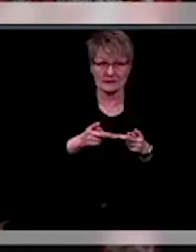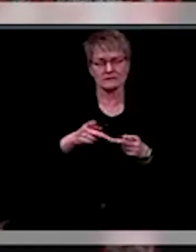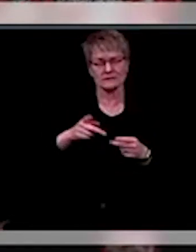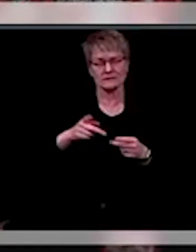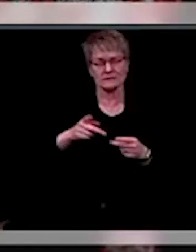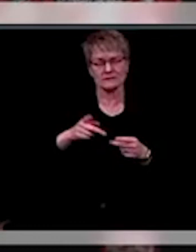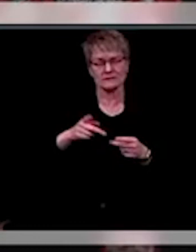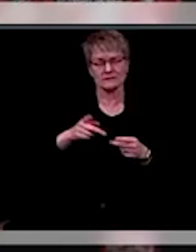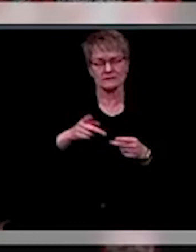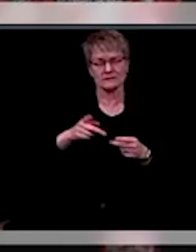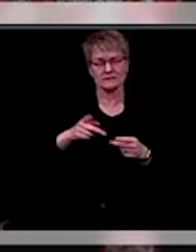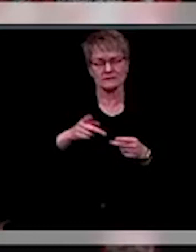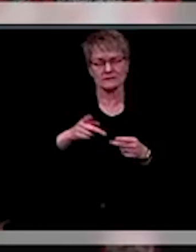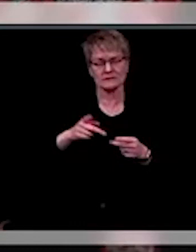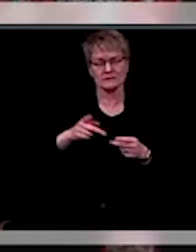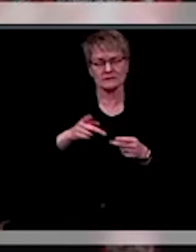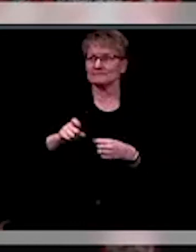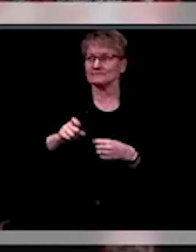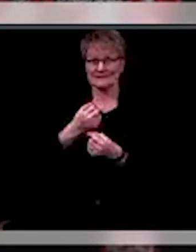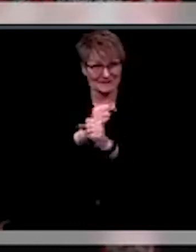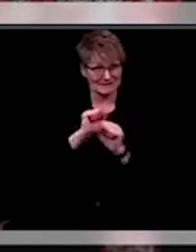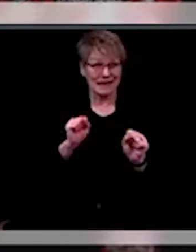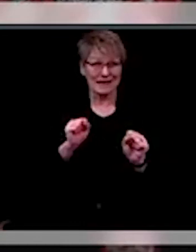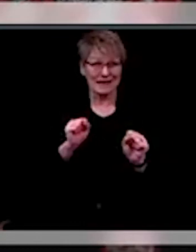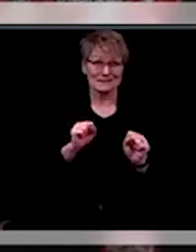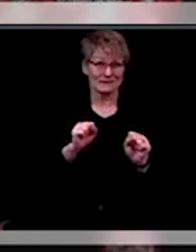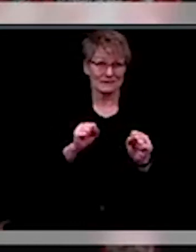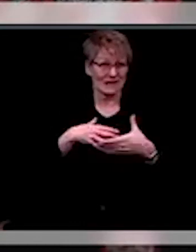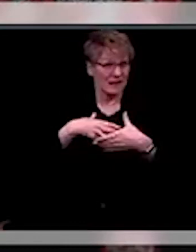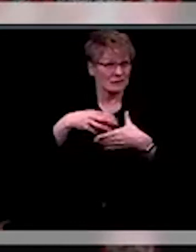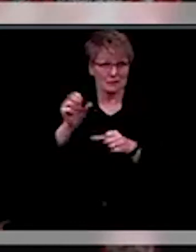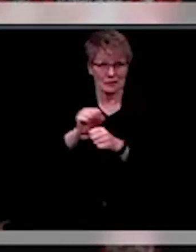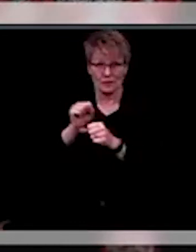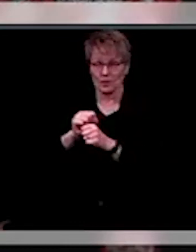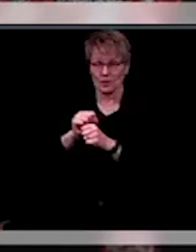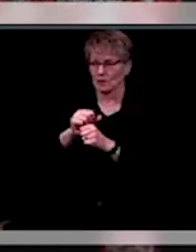staying close to home and try not to have social interactions because that's how these facilities